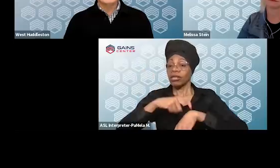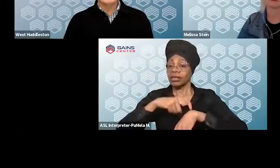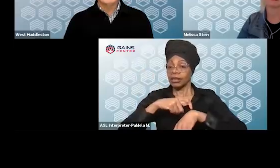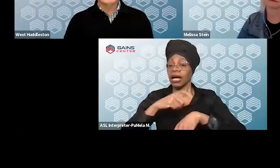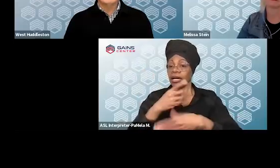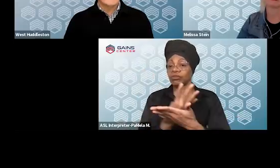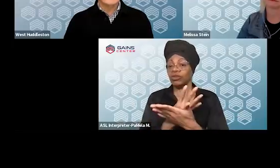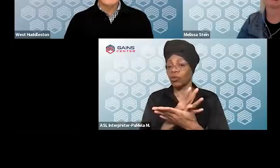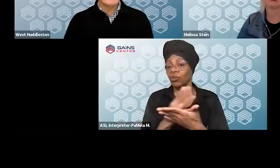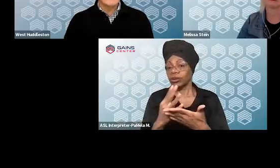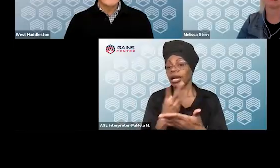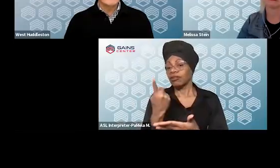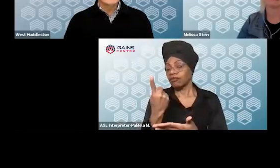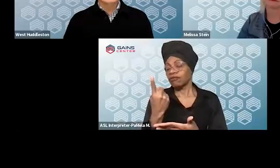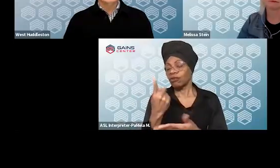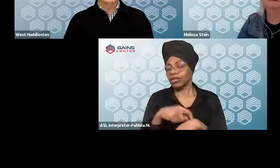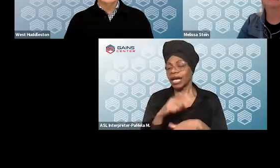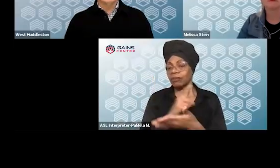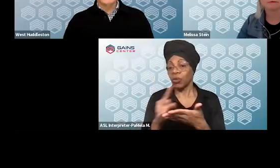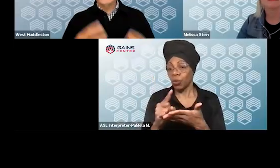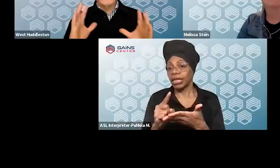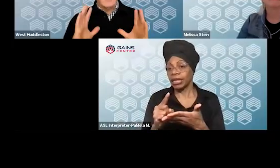And you can do that in person, you know,